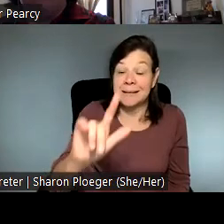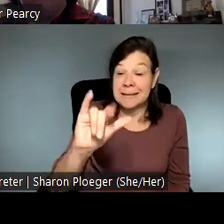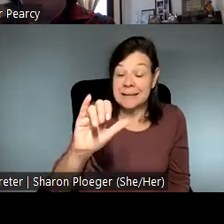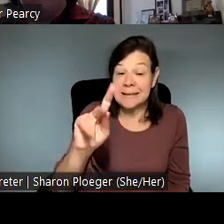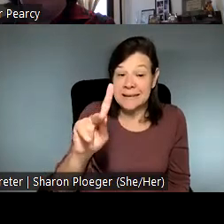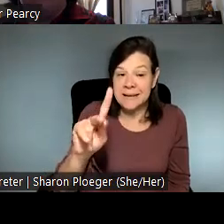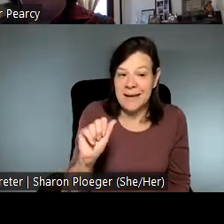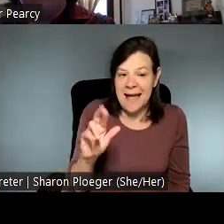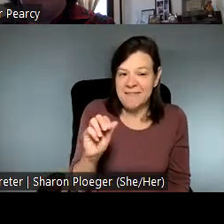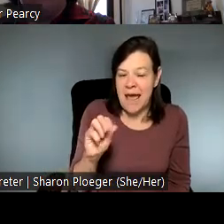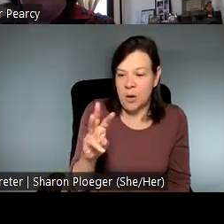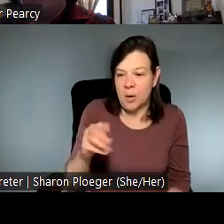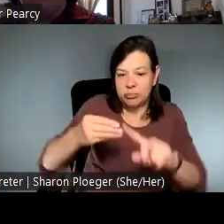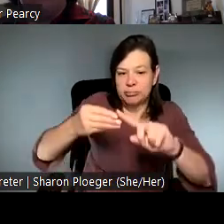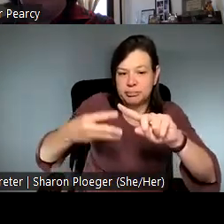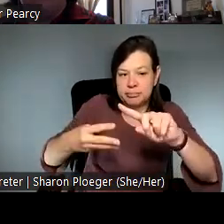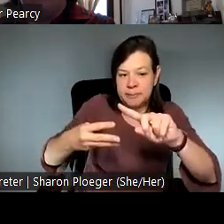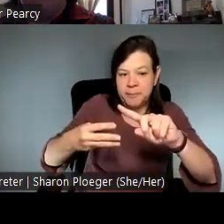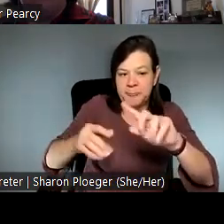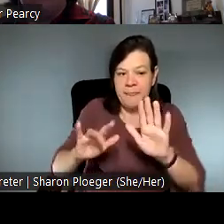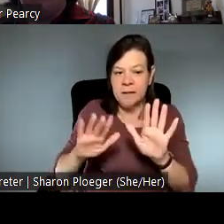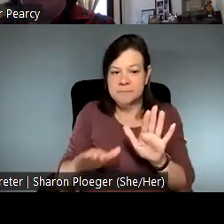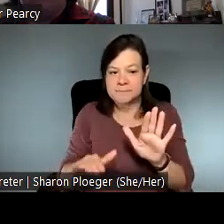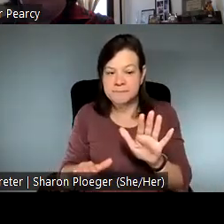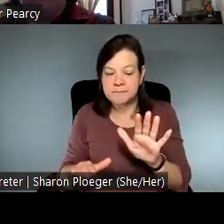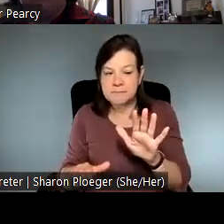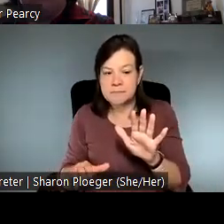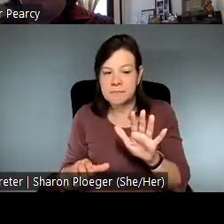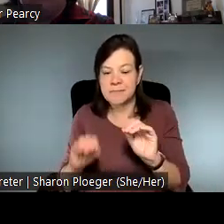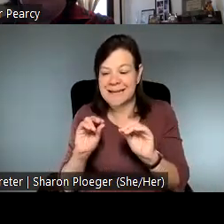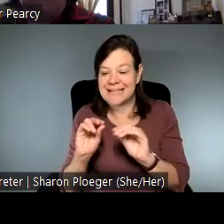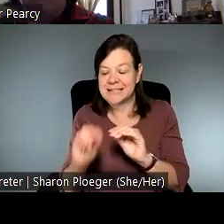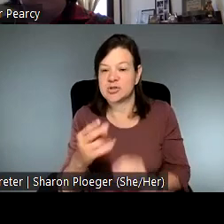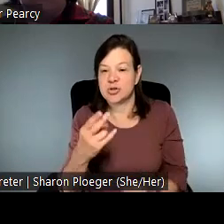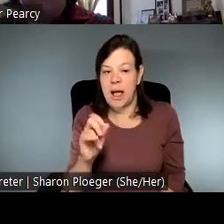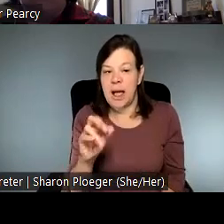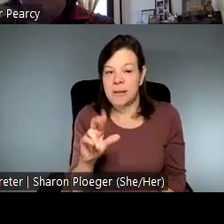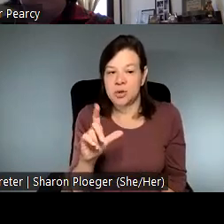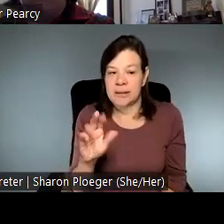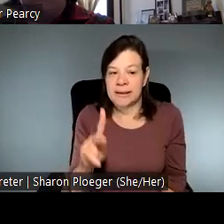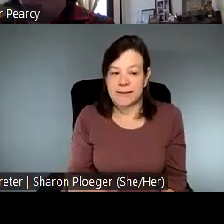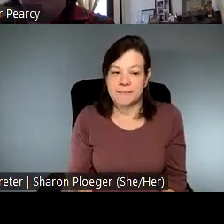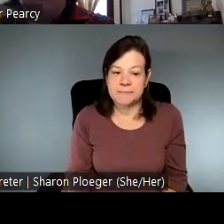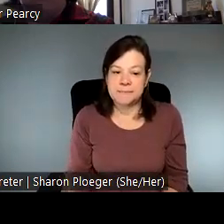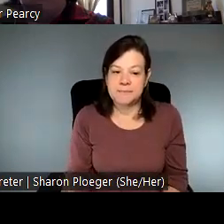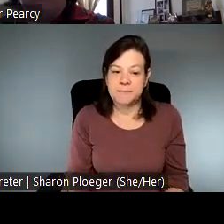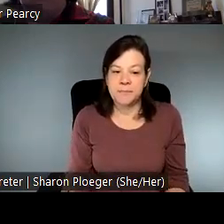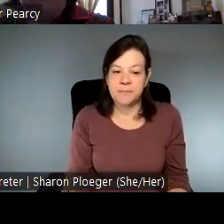which is a dropdown and we're gonna go to the bottom option, which says insert link. Before I do that, I'm gonna go back down over here.